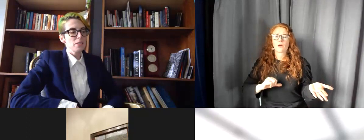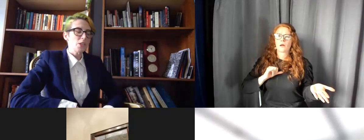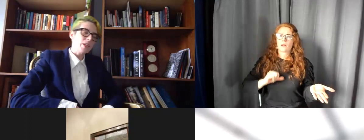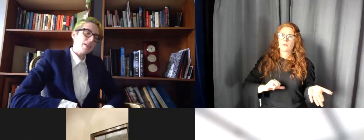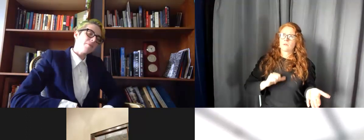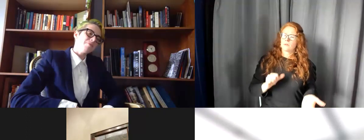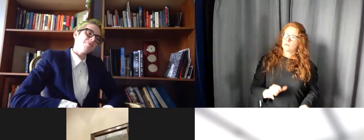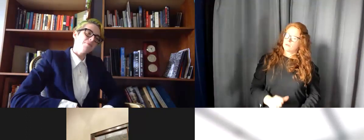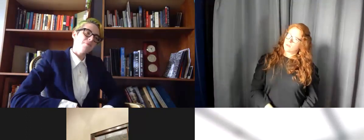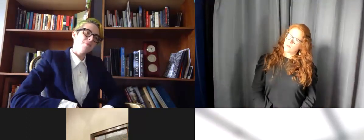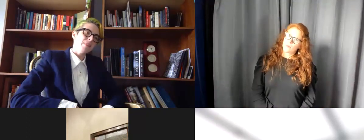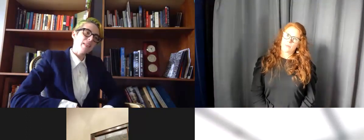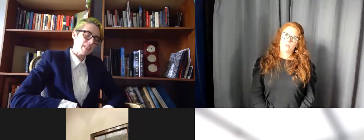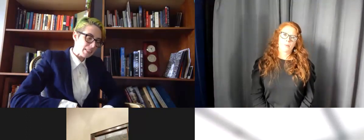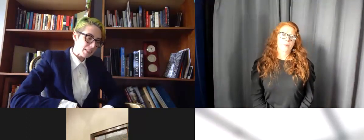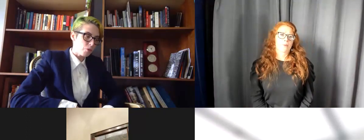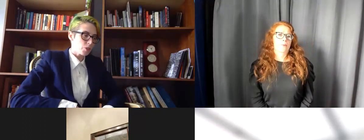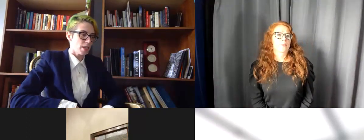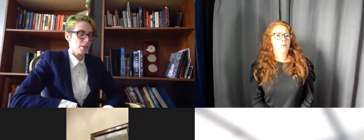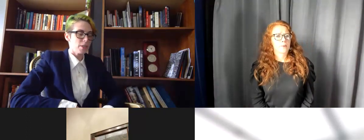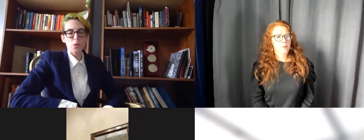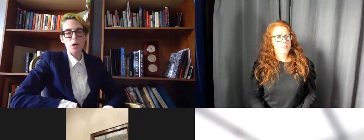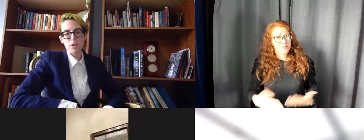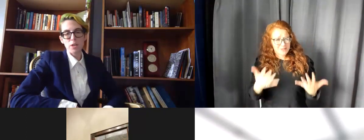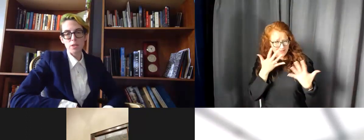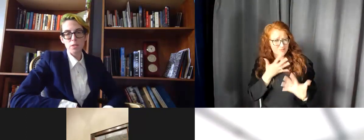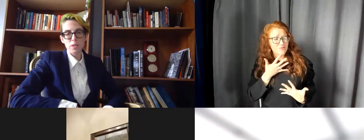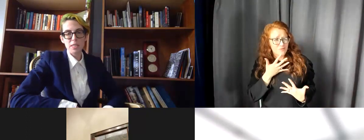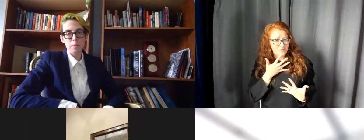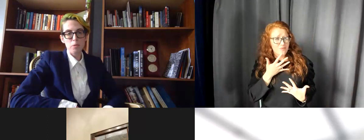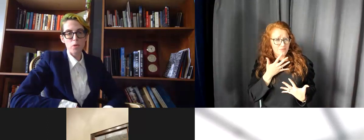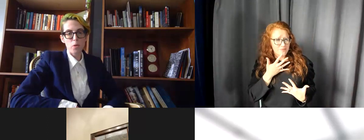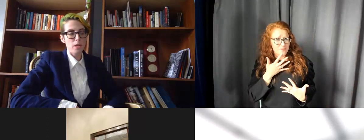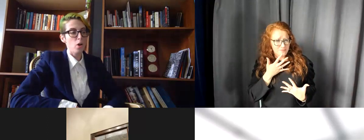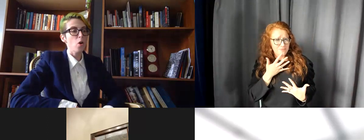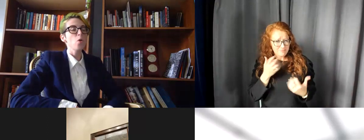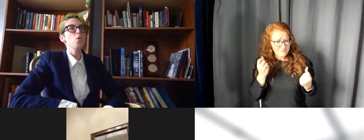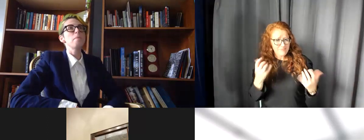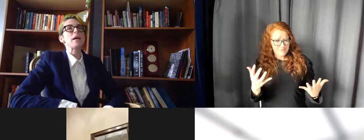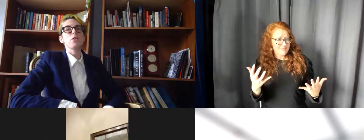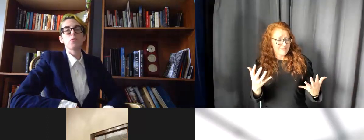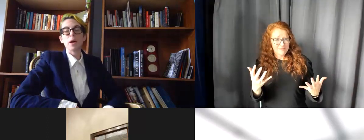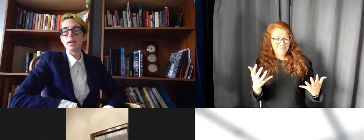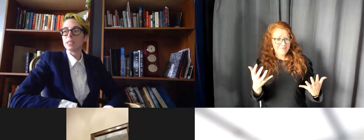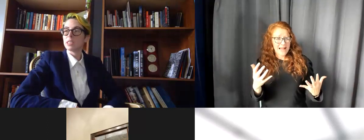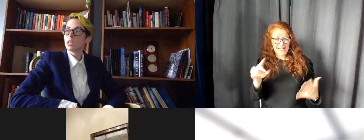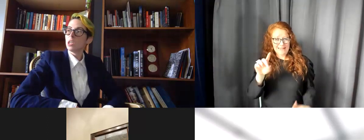Farrah Garland: so like it is unfortunate that so often disabled folk in a whole manner of ways